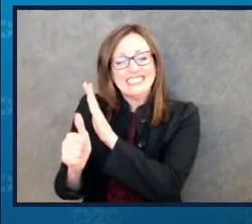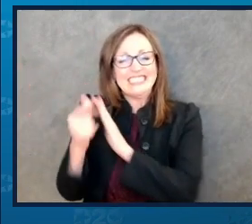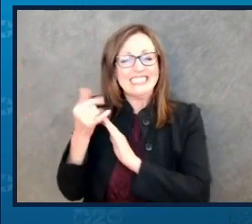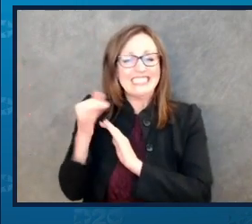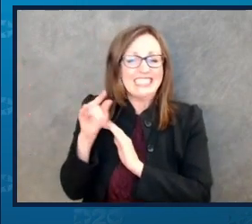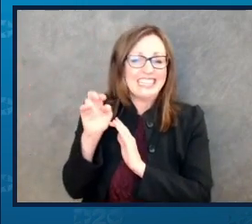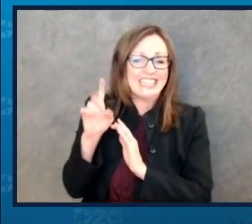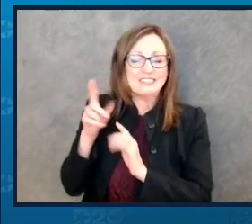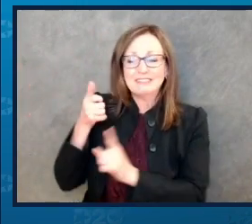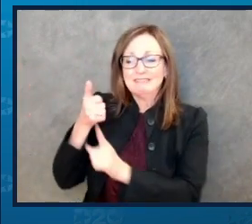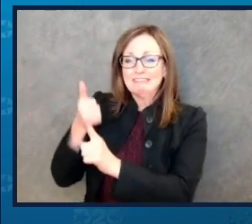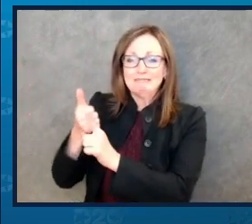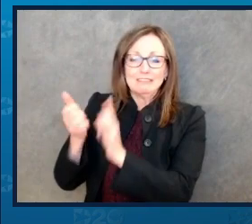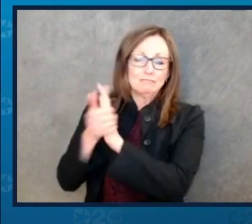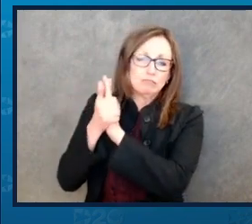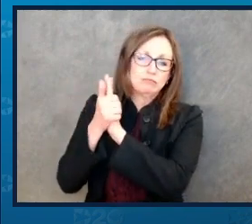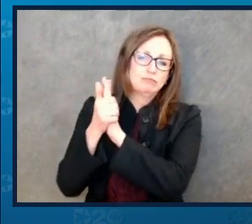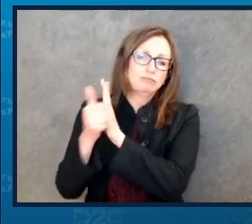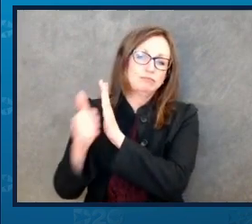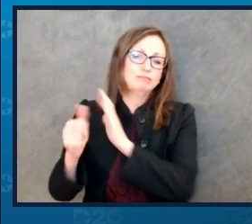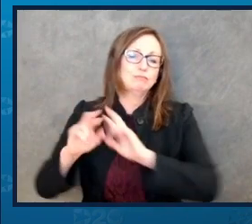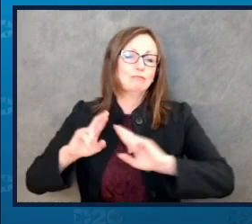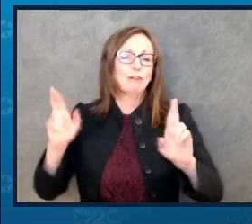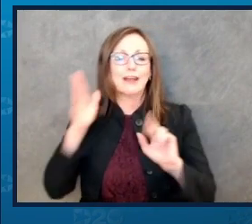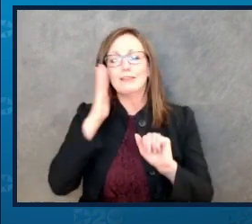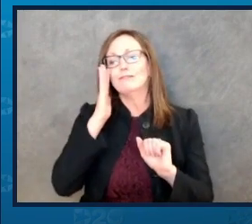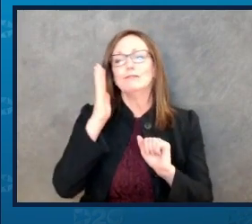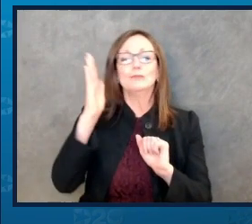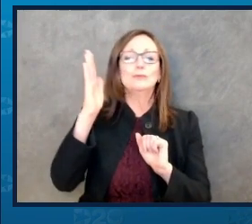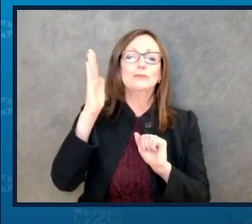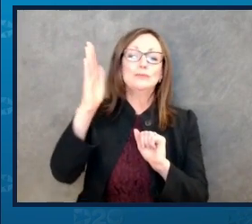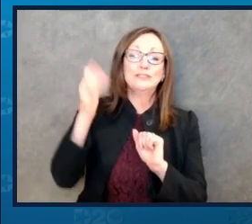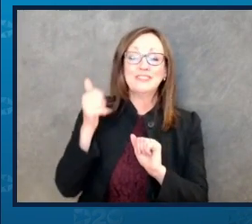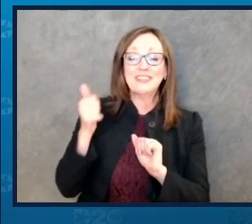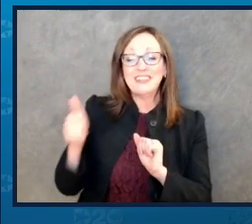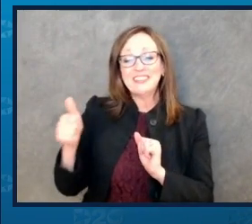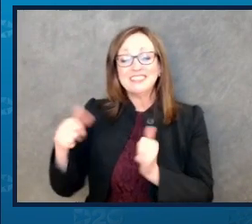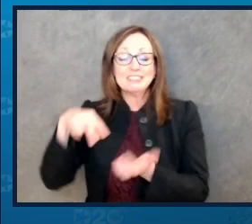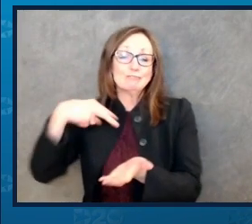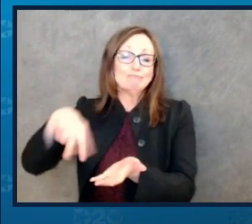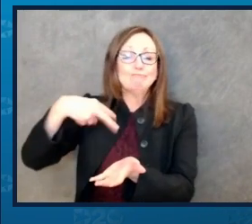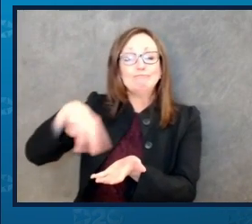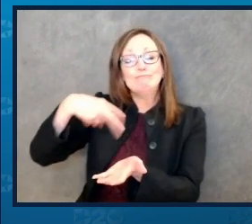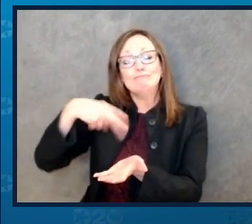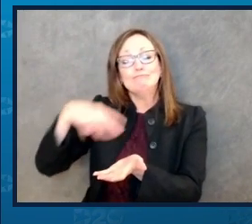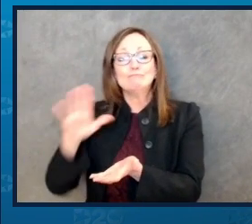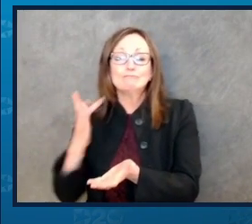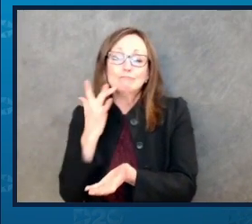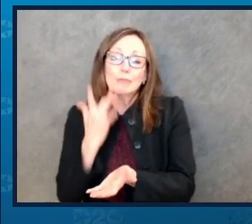HE WAS DANCING AT BIRTHDAY PARTY WHEN HE WAS SHOT IN THE BACK